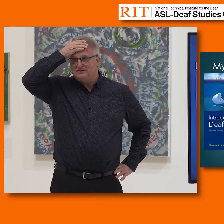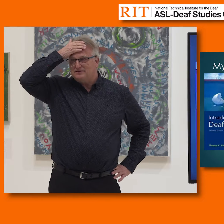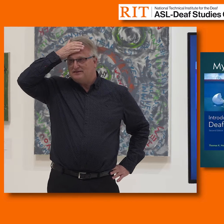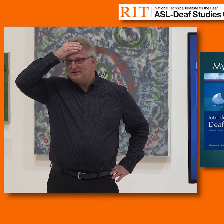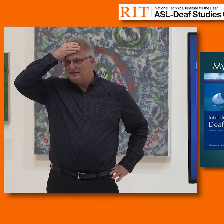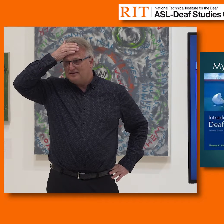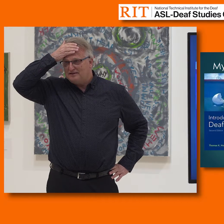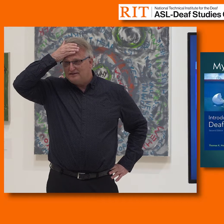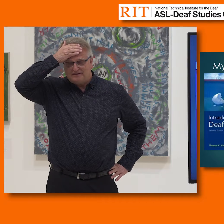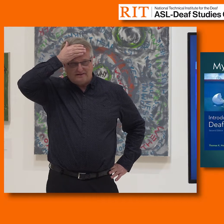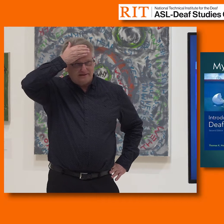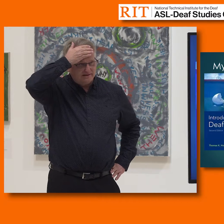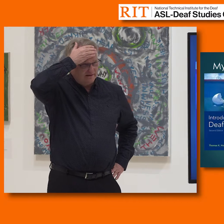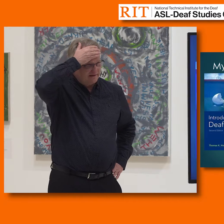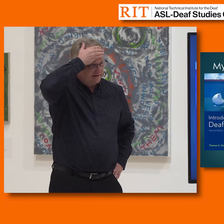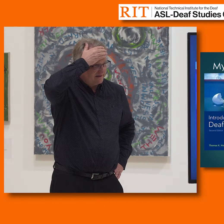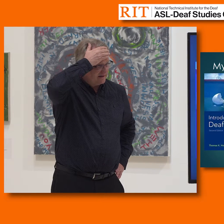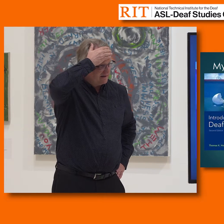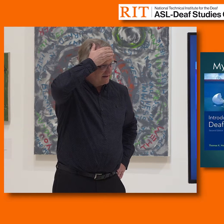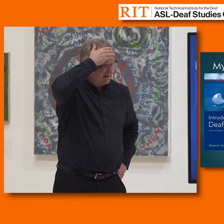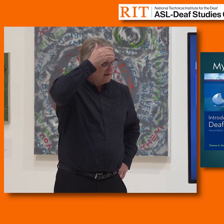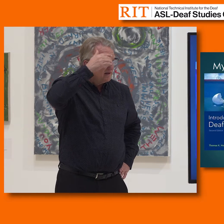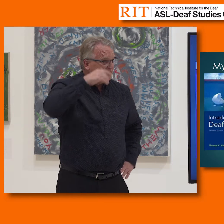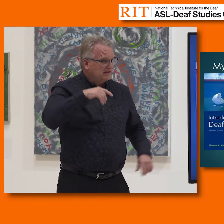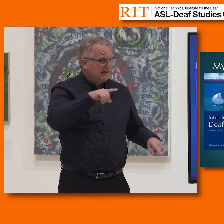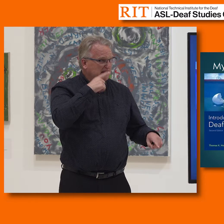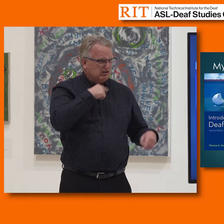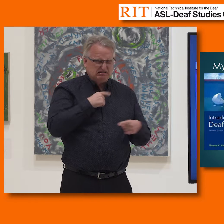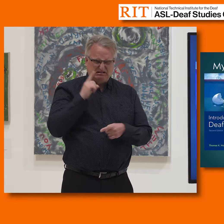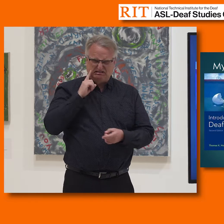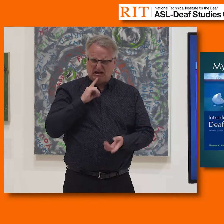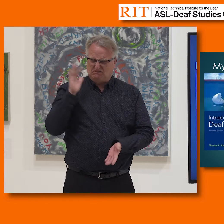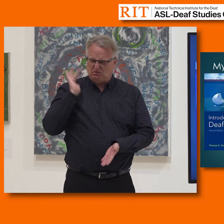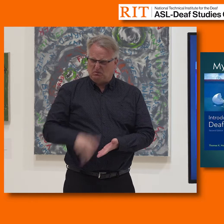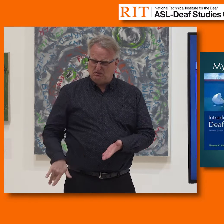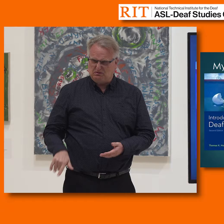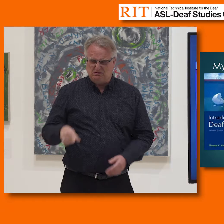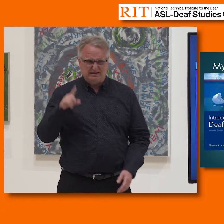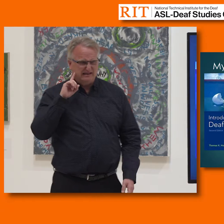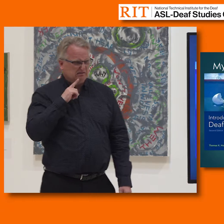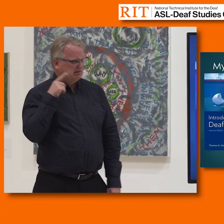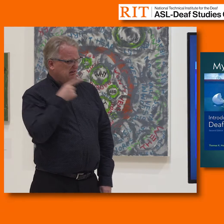try to resolve Deaf-hearing issues on campus. My gosh, what an ongoing task.